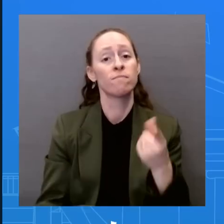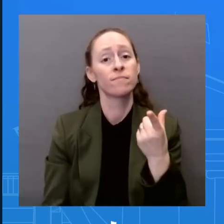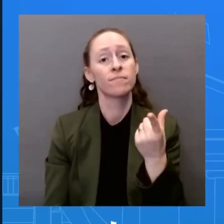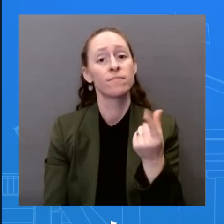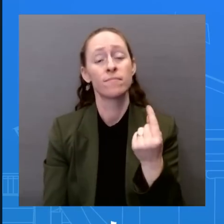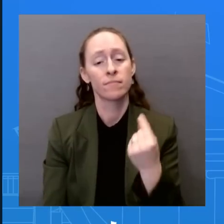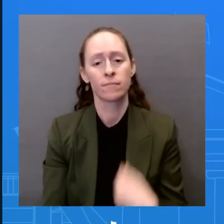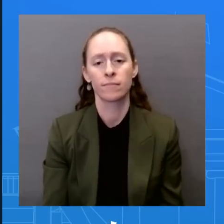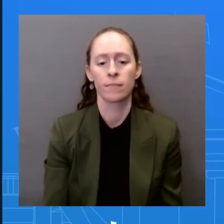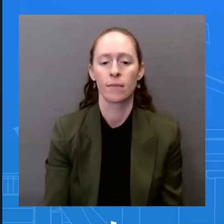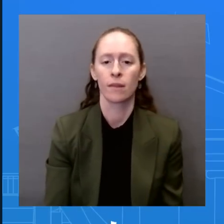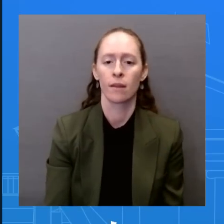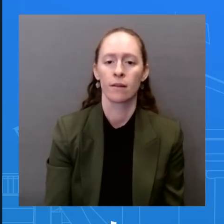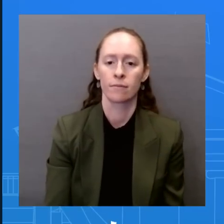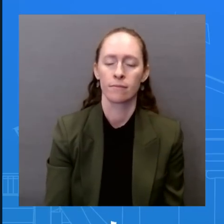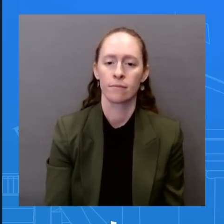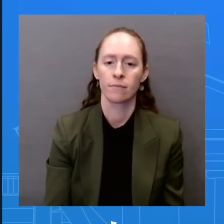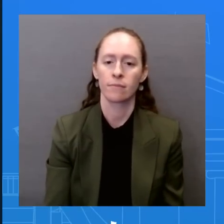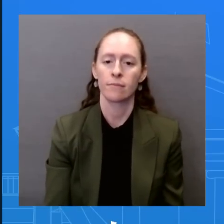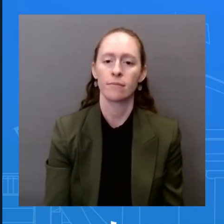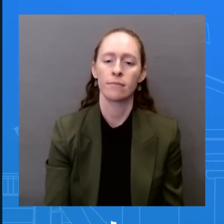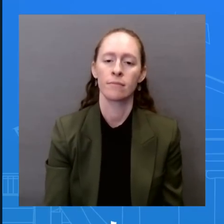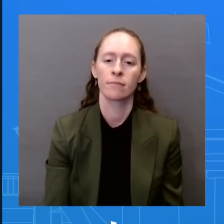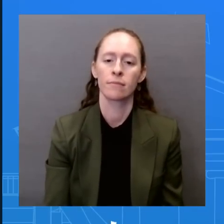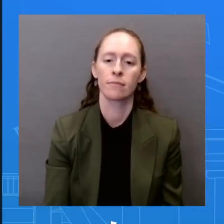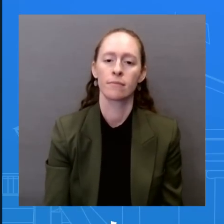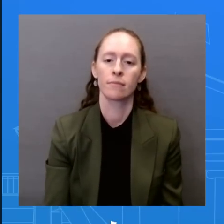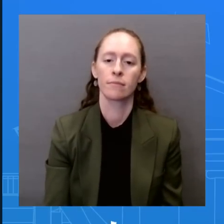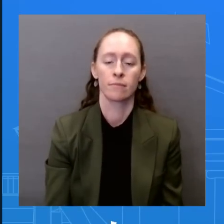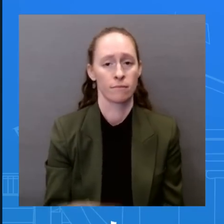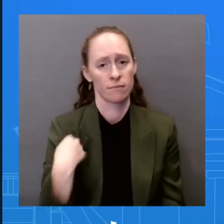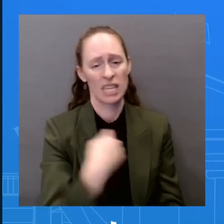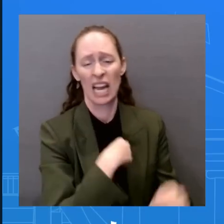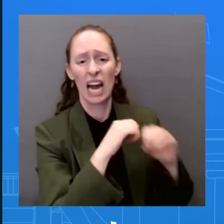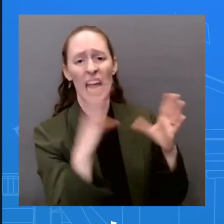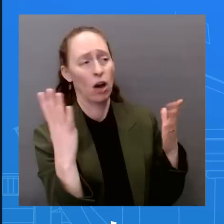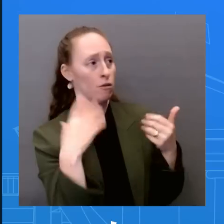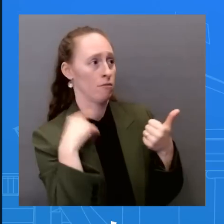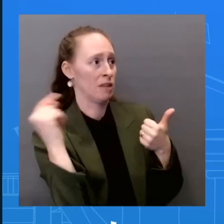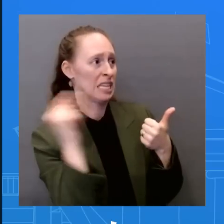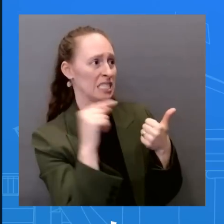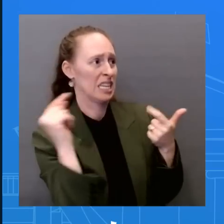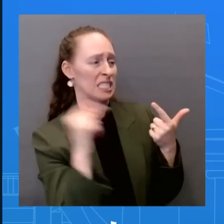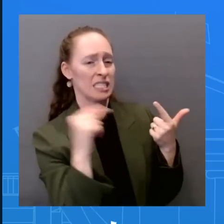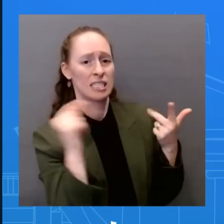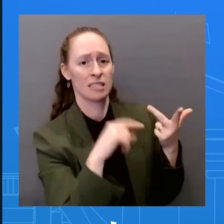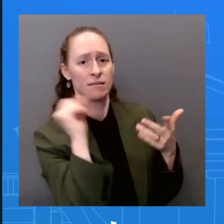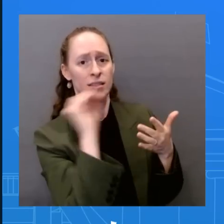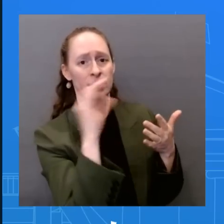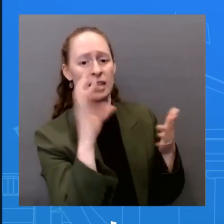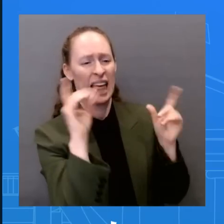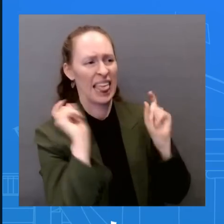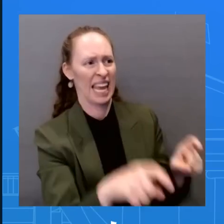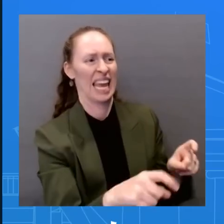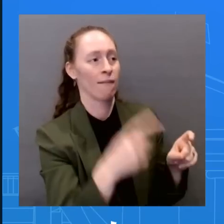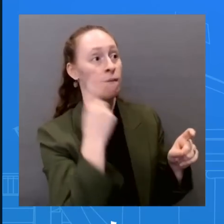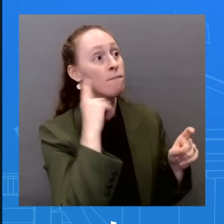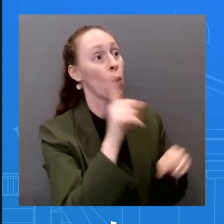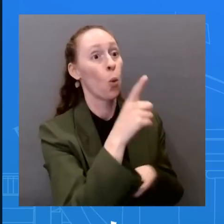what we need to get things moving as we look at the different components here.